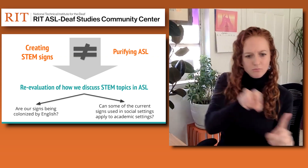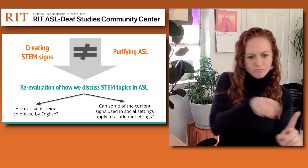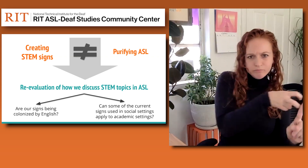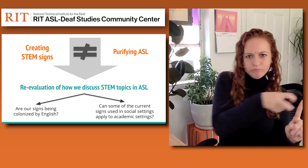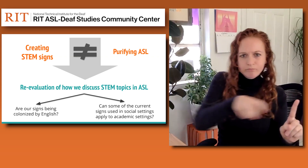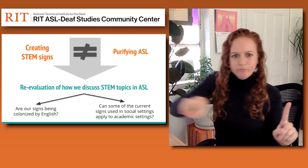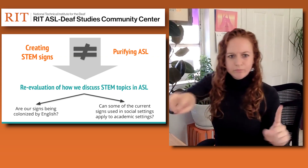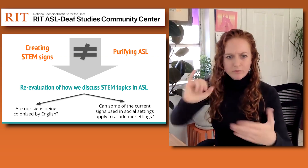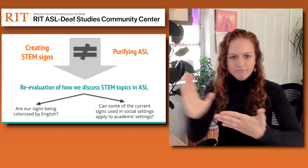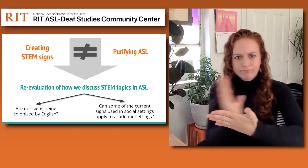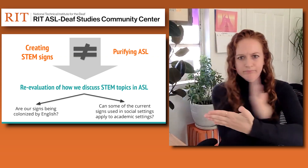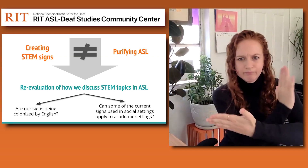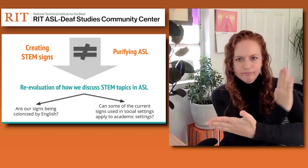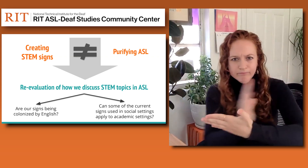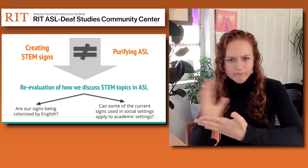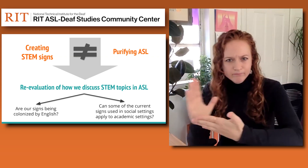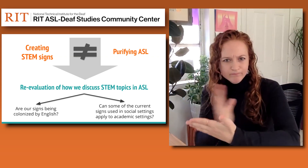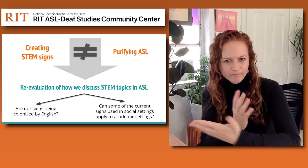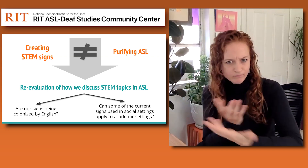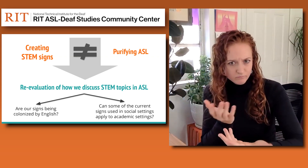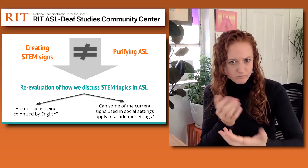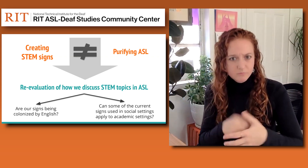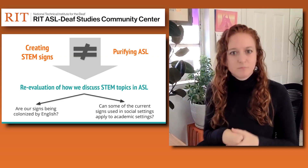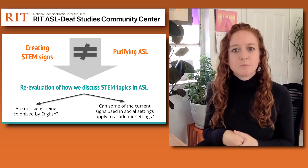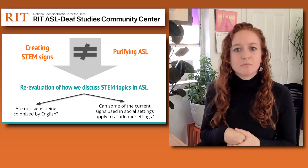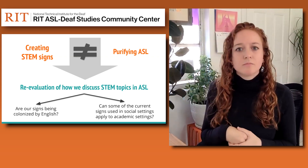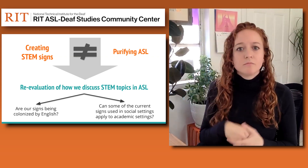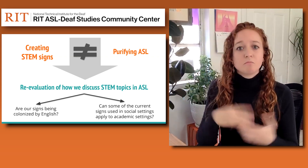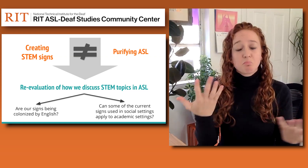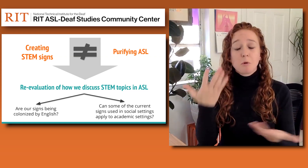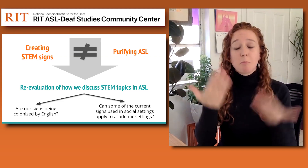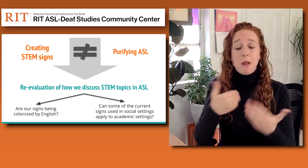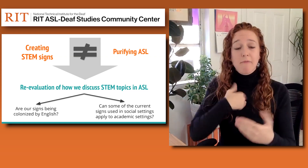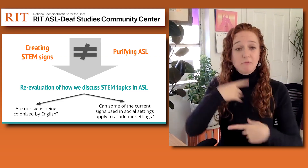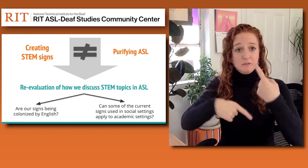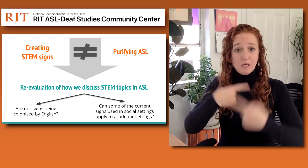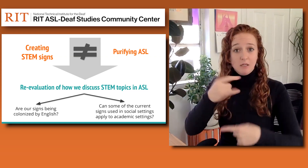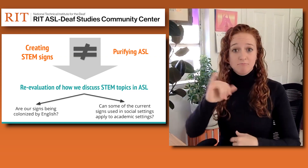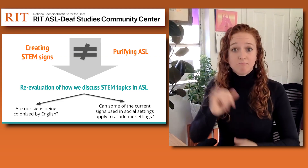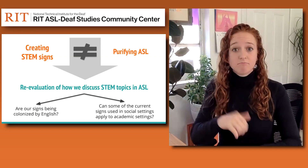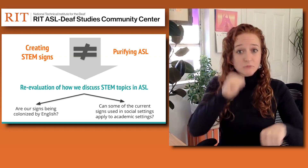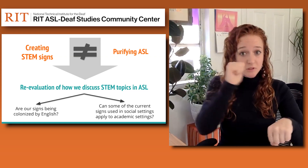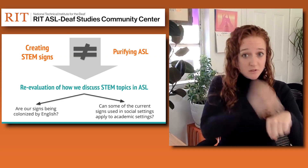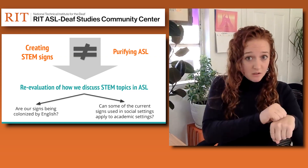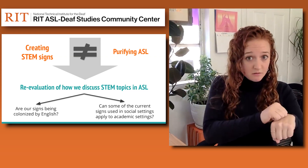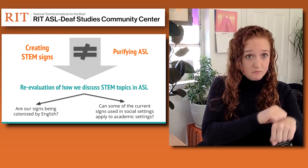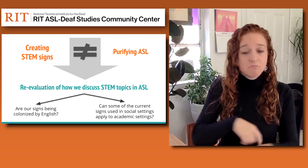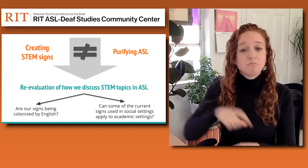And how do... There are a range of these, and they change their states of matter. How do we sign that?